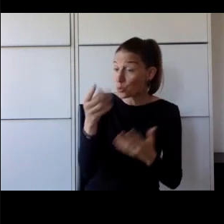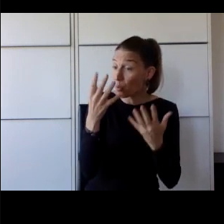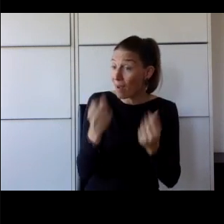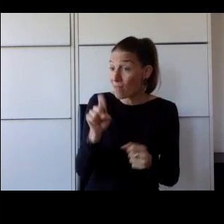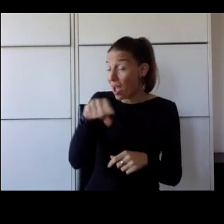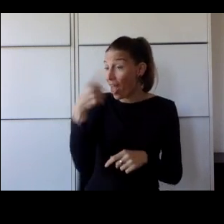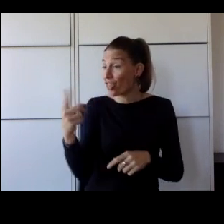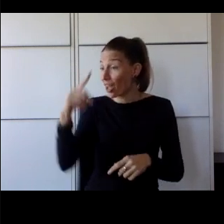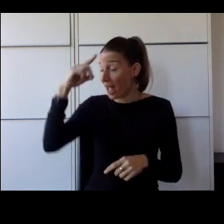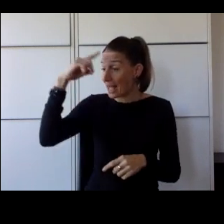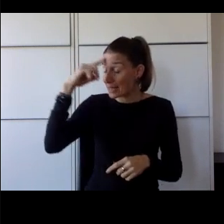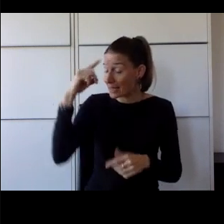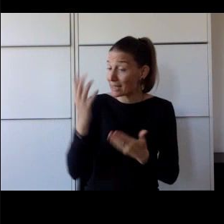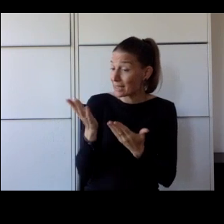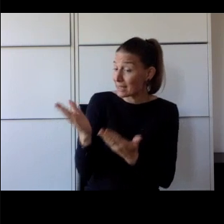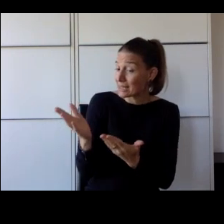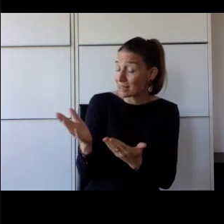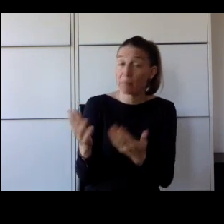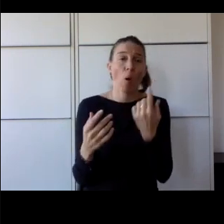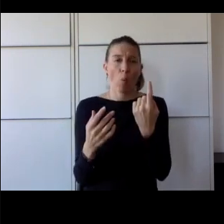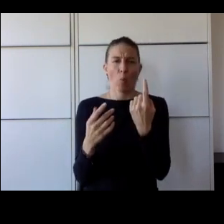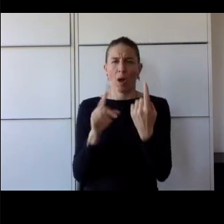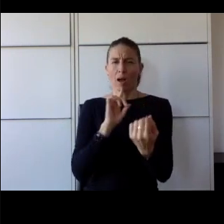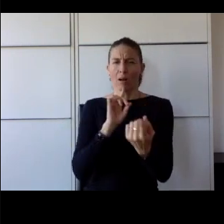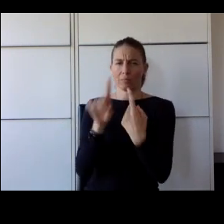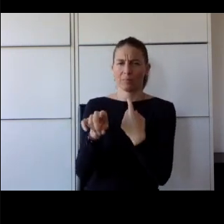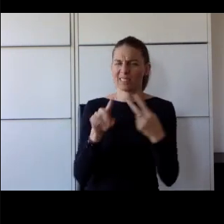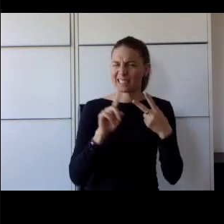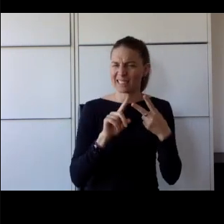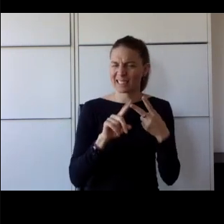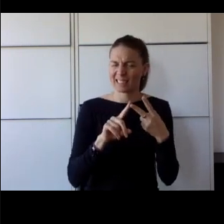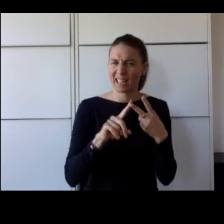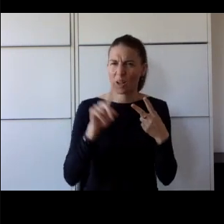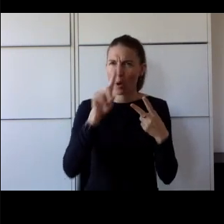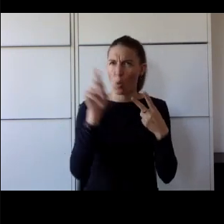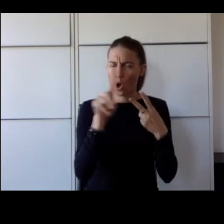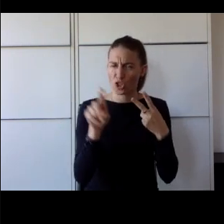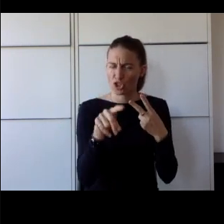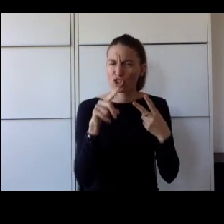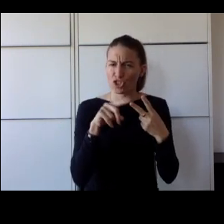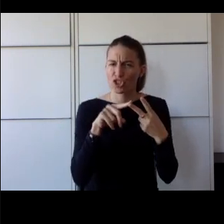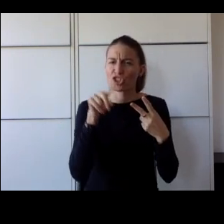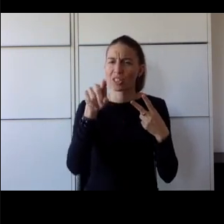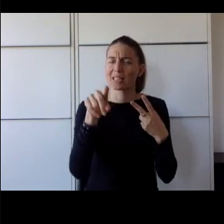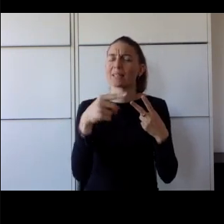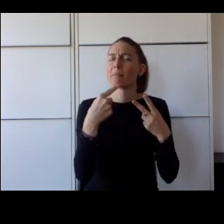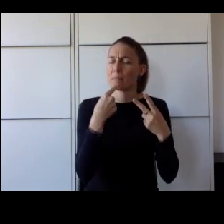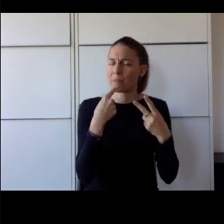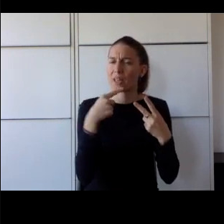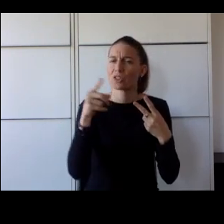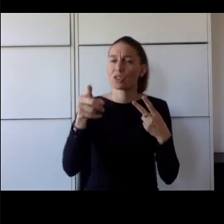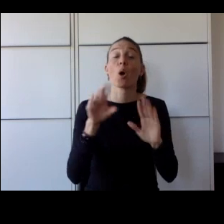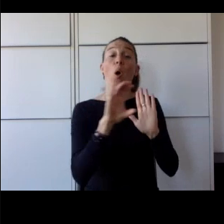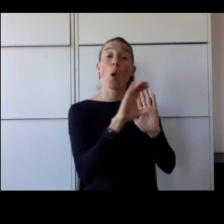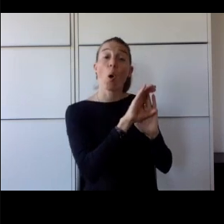but I can reply before that to the second question, maybe partially to mention that the Code also has a provision